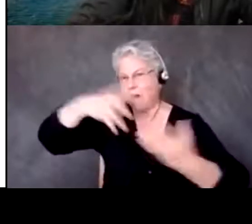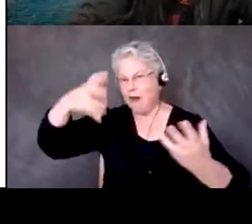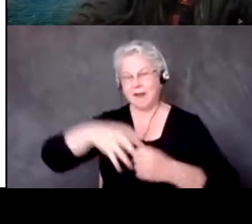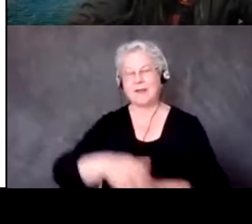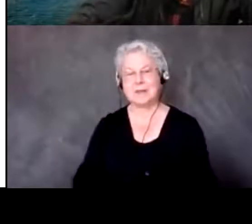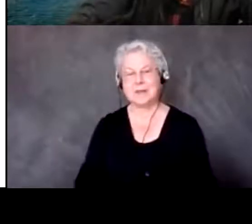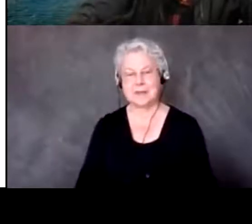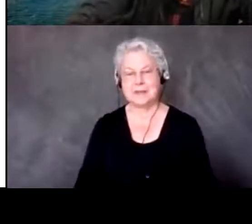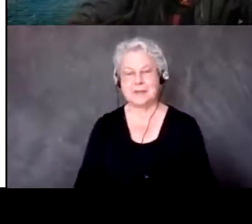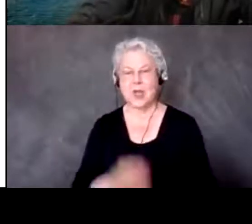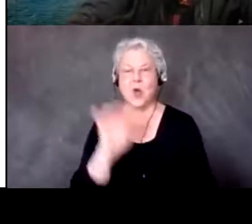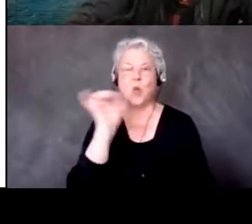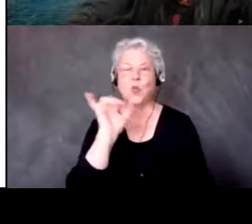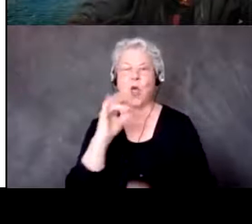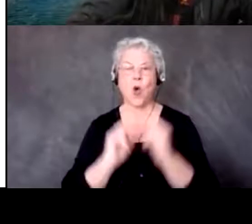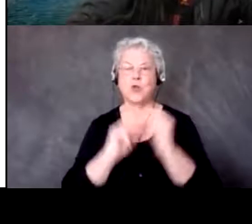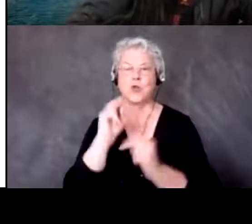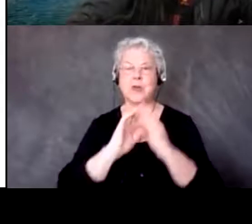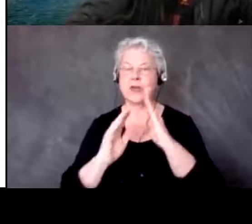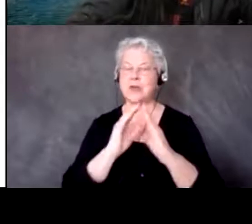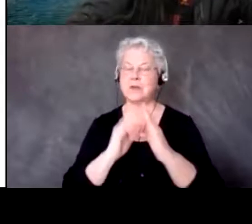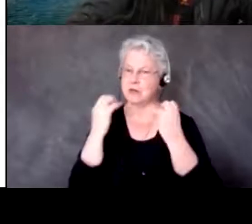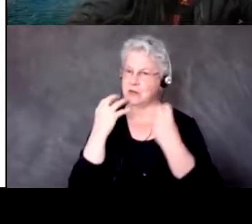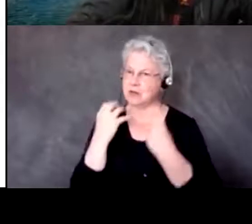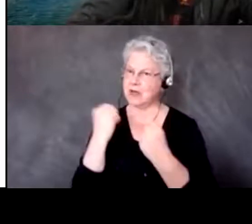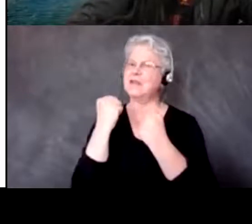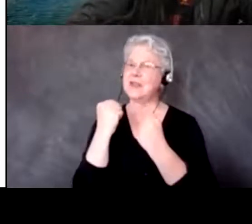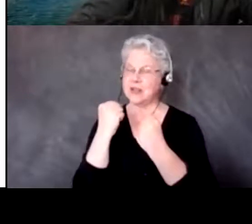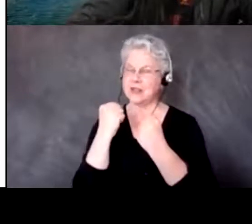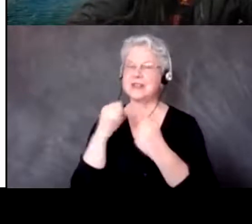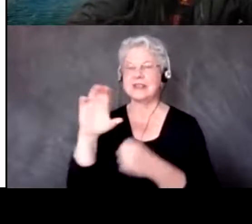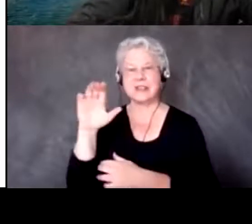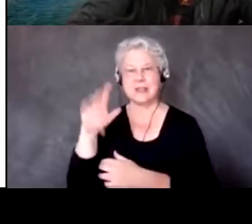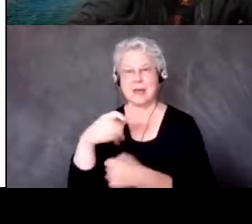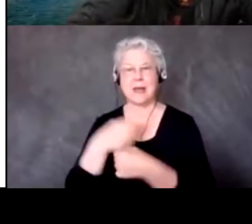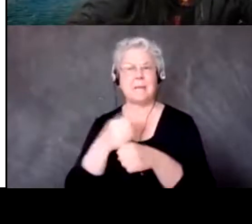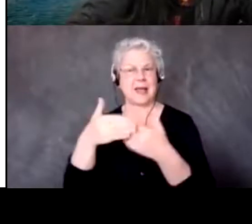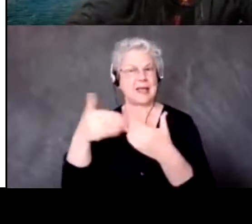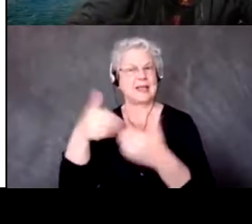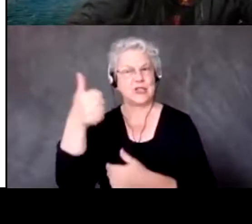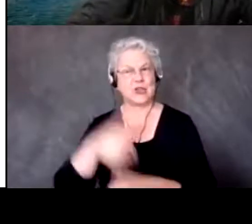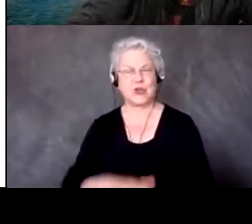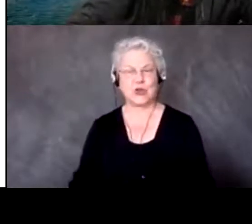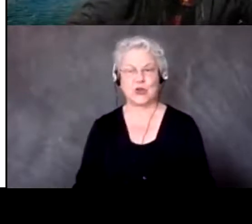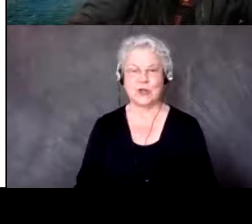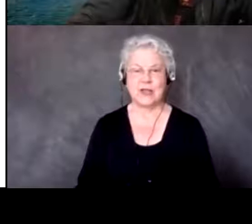and we've also built community confidence in our CCP, so it’s going to make it a little bit easier.